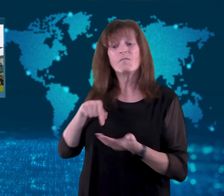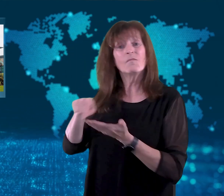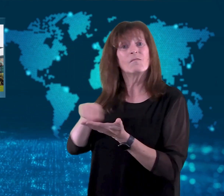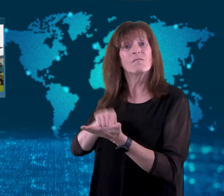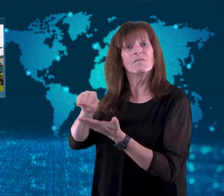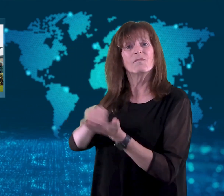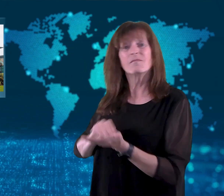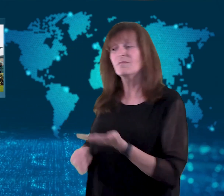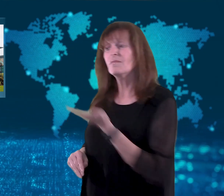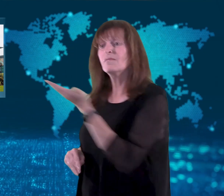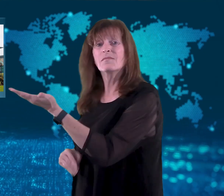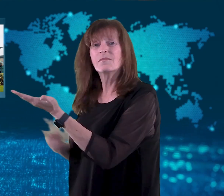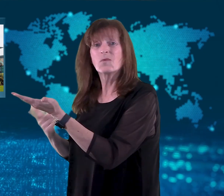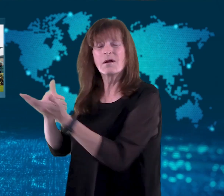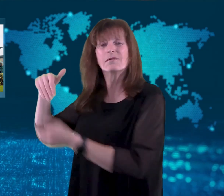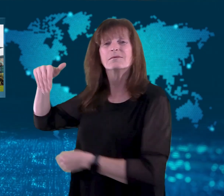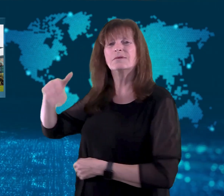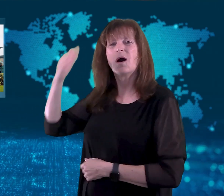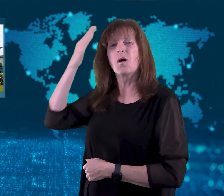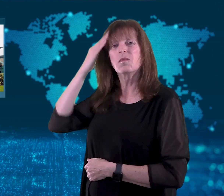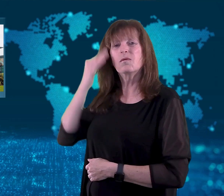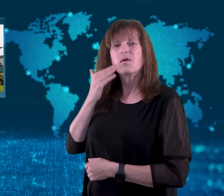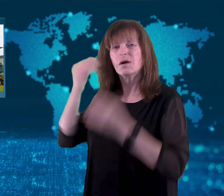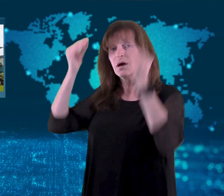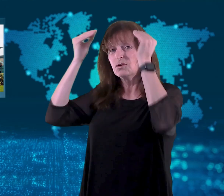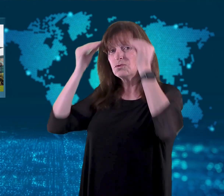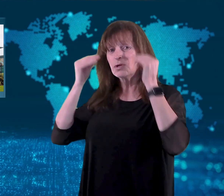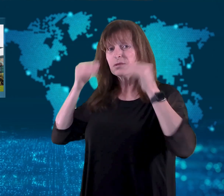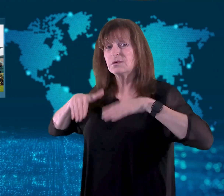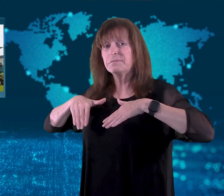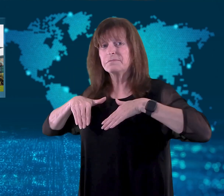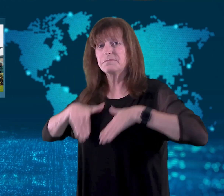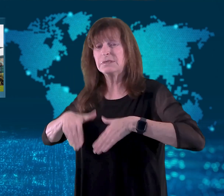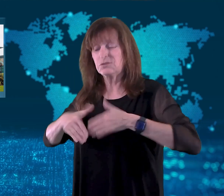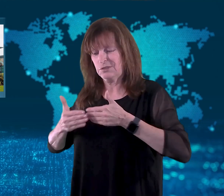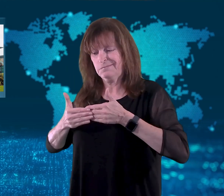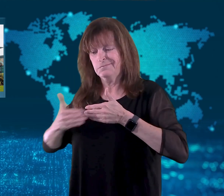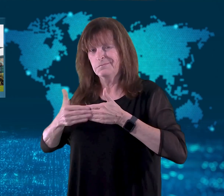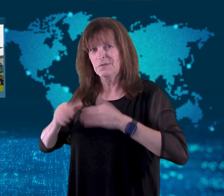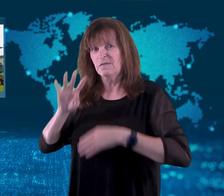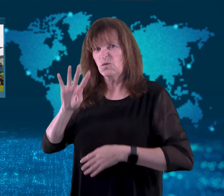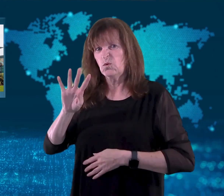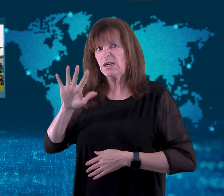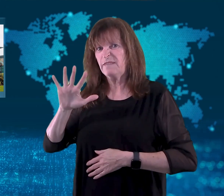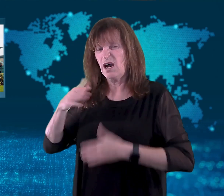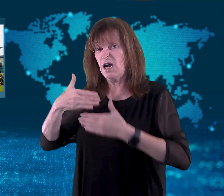her extradition to the South Korean Justice Ministry